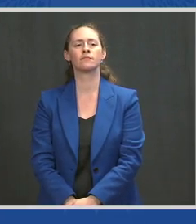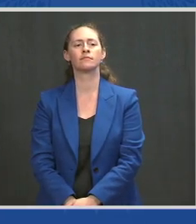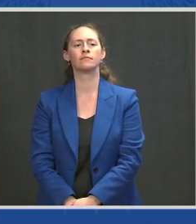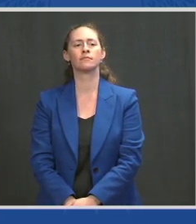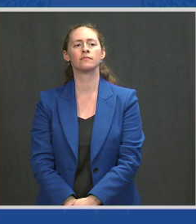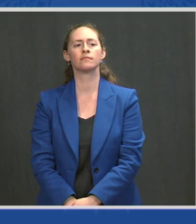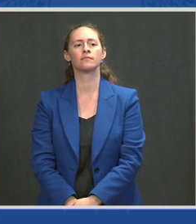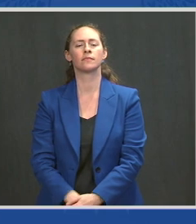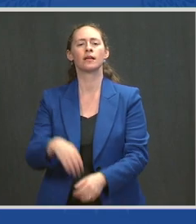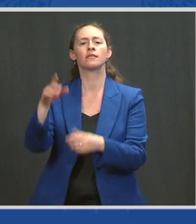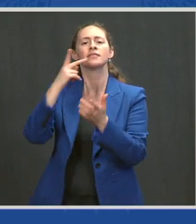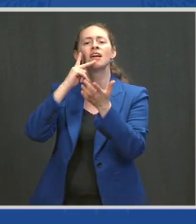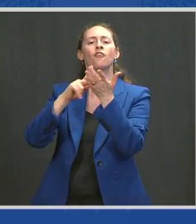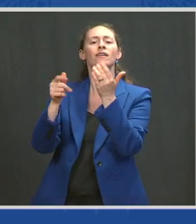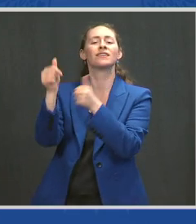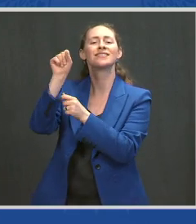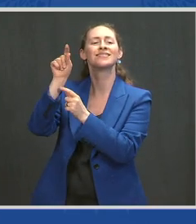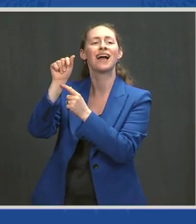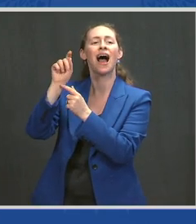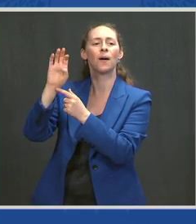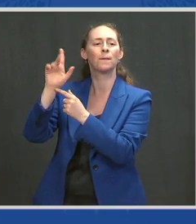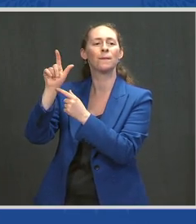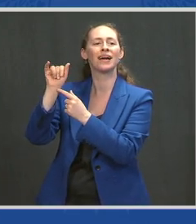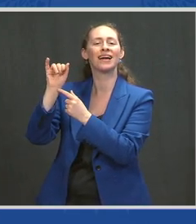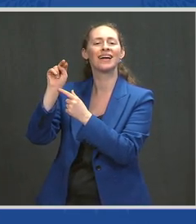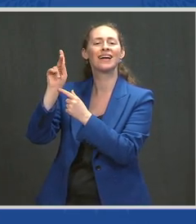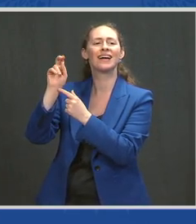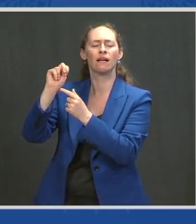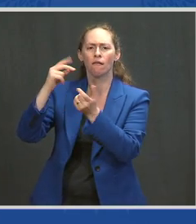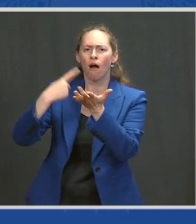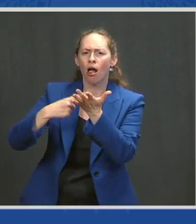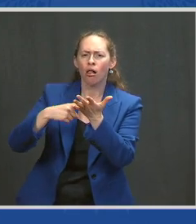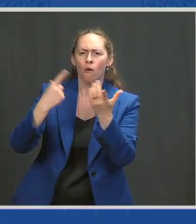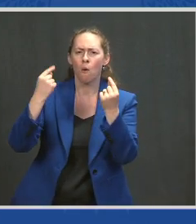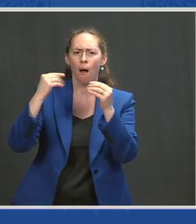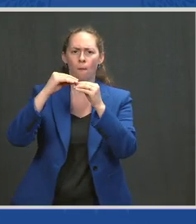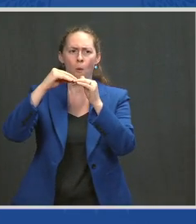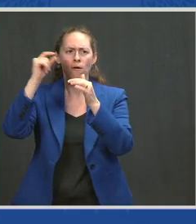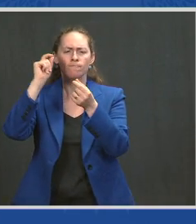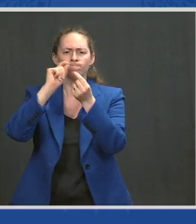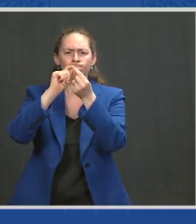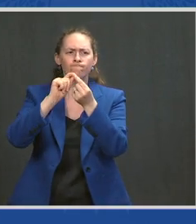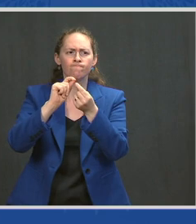We raised things that required more amplification or made sure we didn't have any misunderstandings.